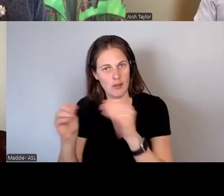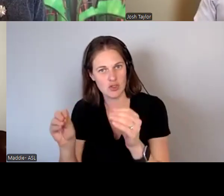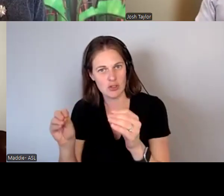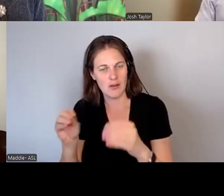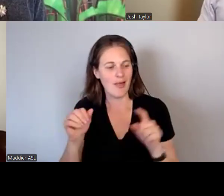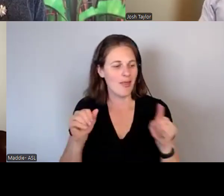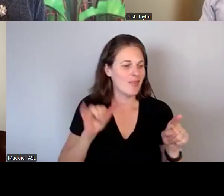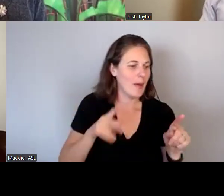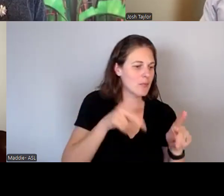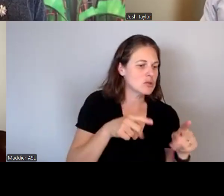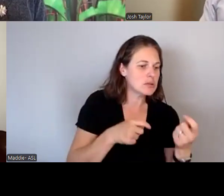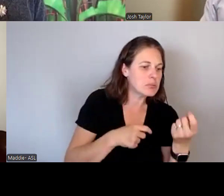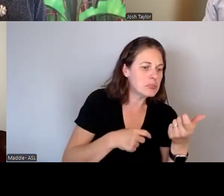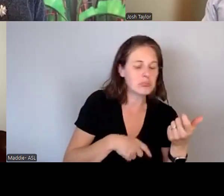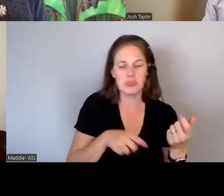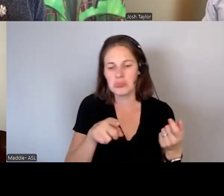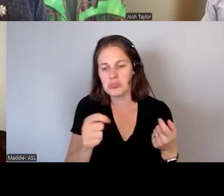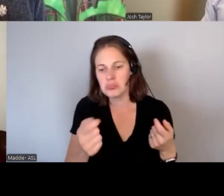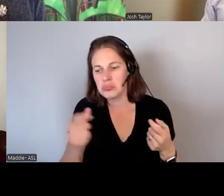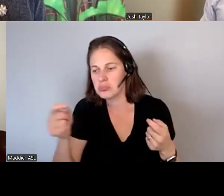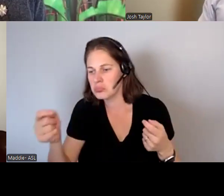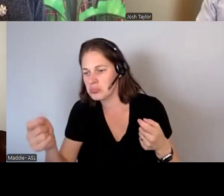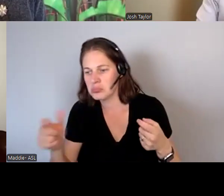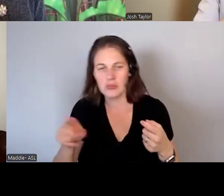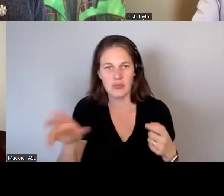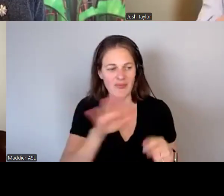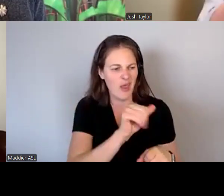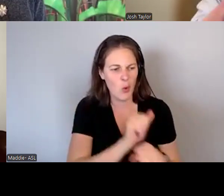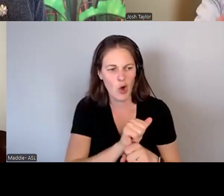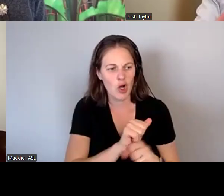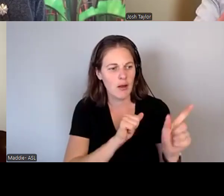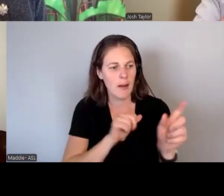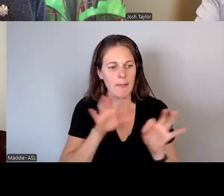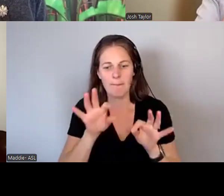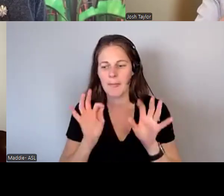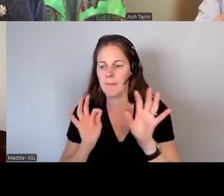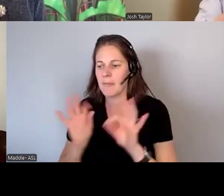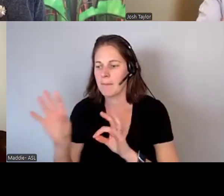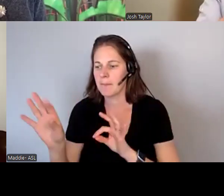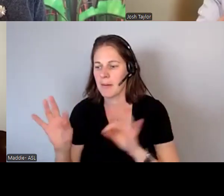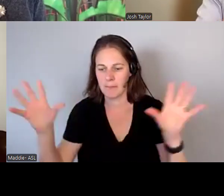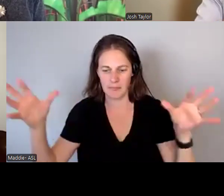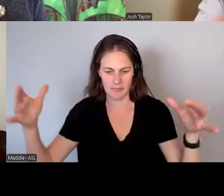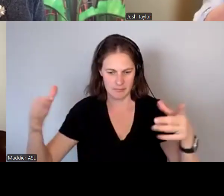and this was kind of on their caseload or on their workload, and this person did a bit of this and so maybe we can take this off their plate,